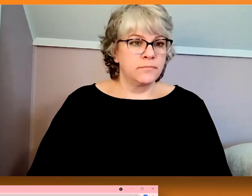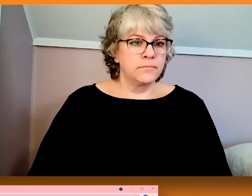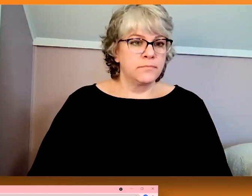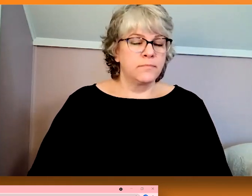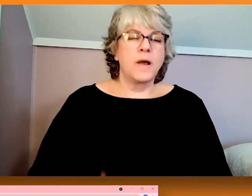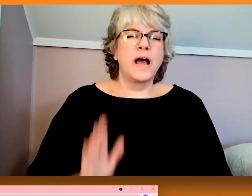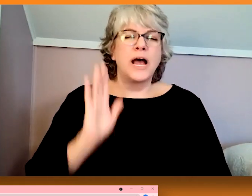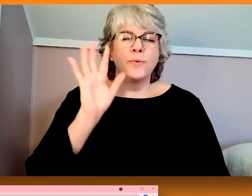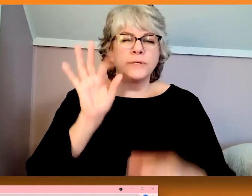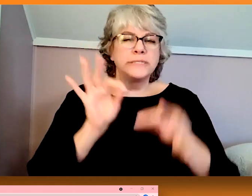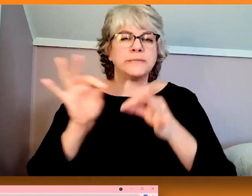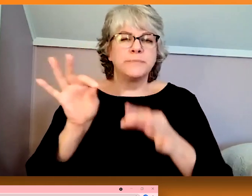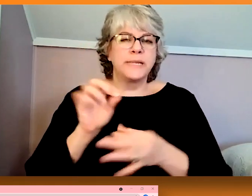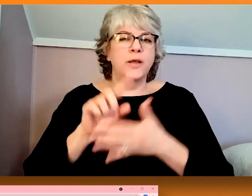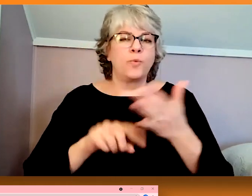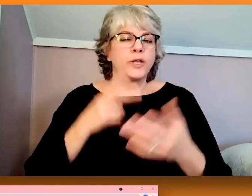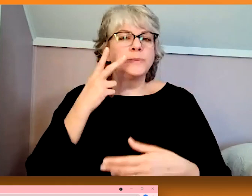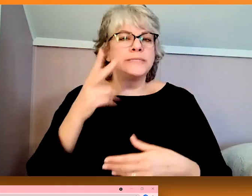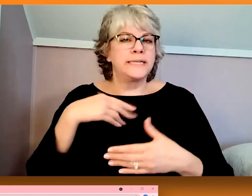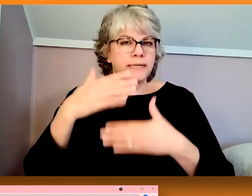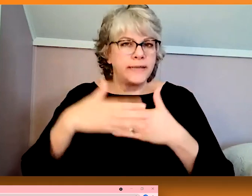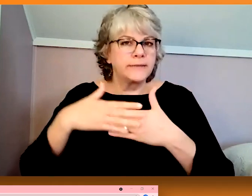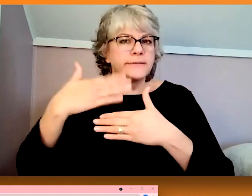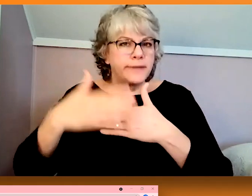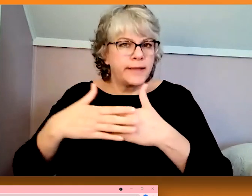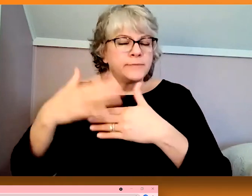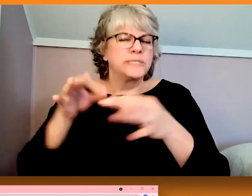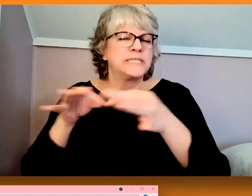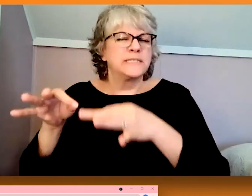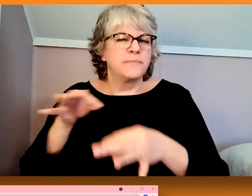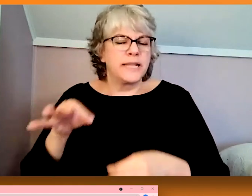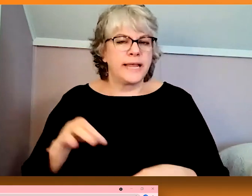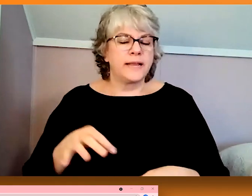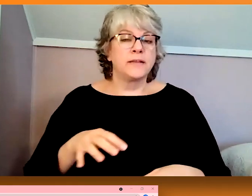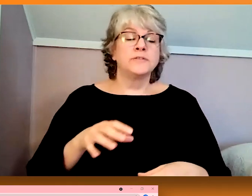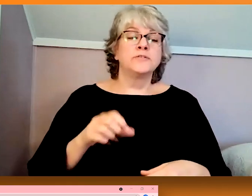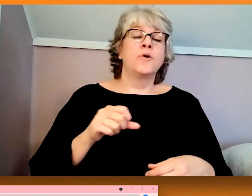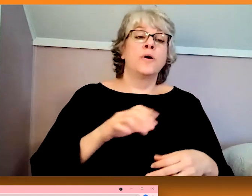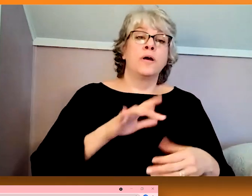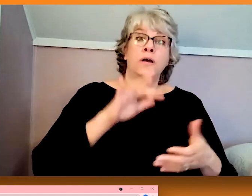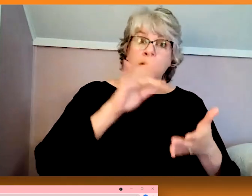but I'm going to go through what it will then ask you. So first will come up your basic information,